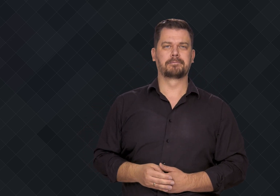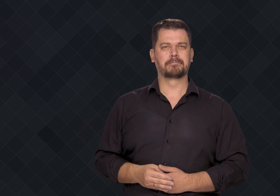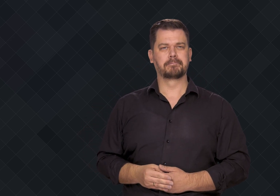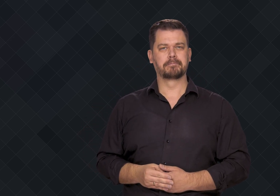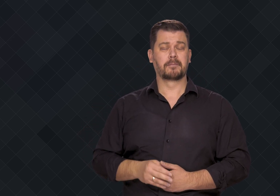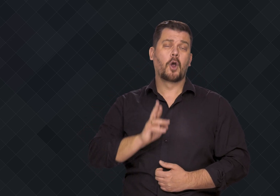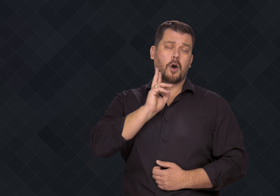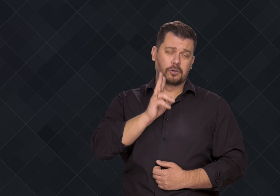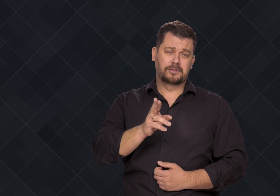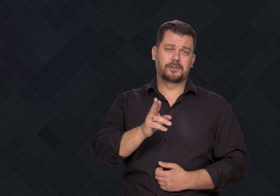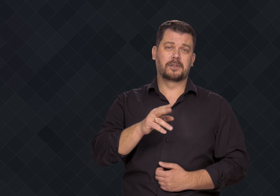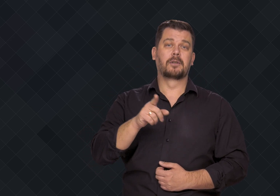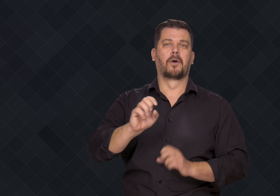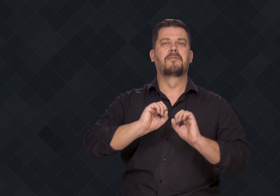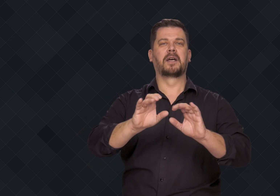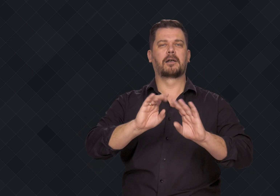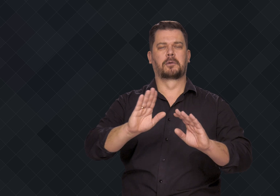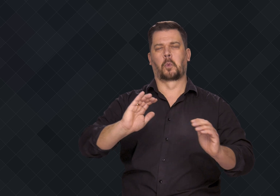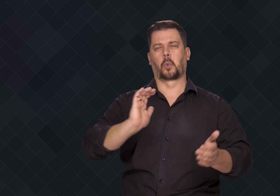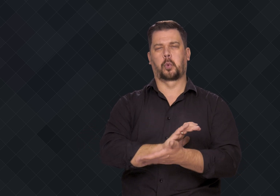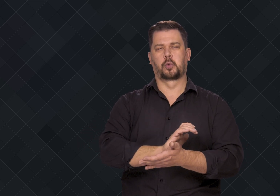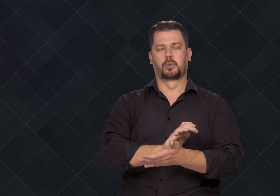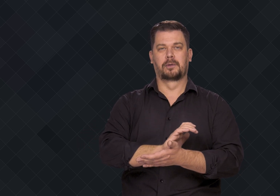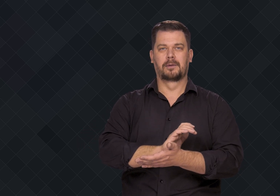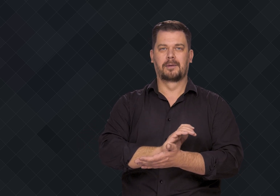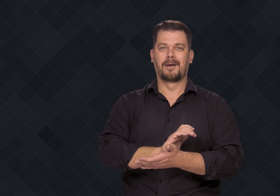Of course, this explanation is very simplified.